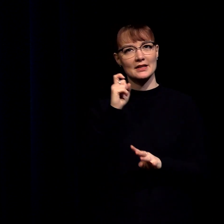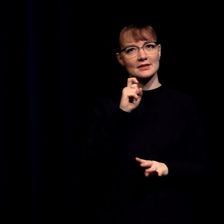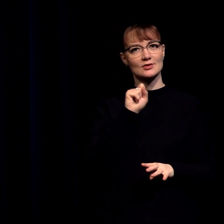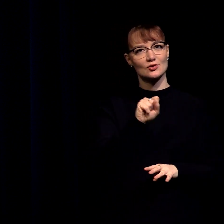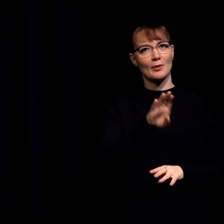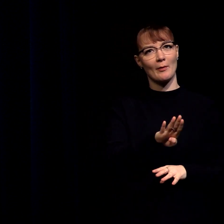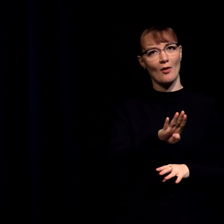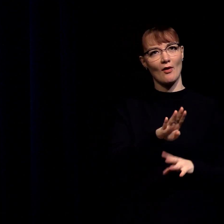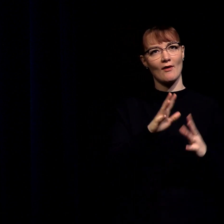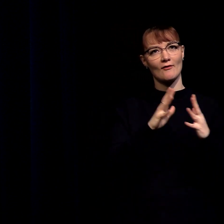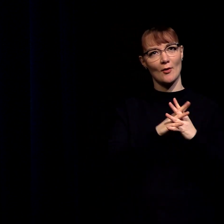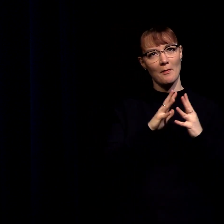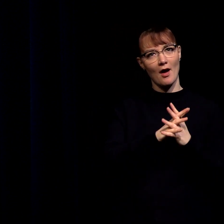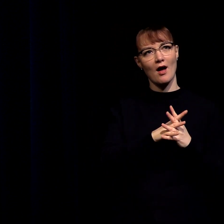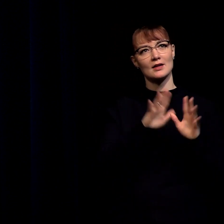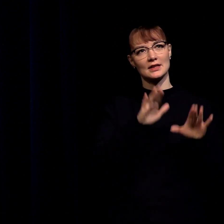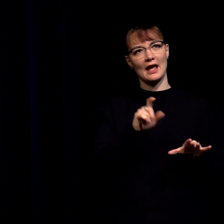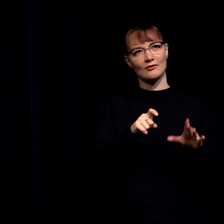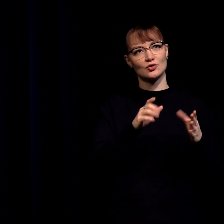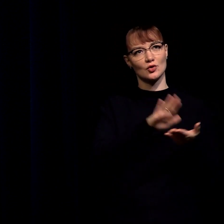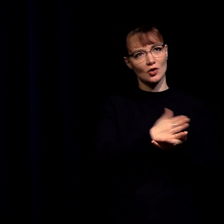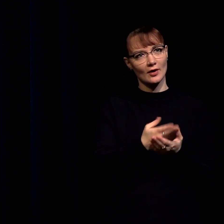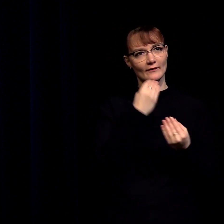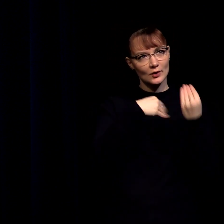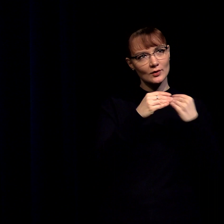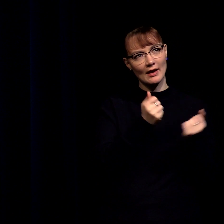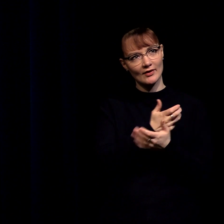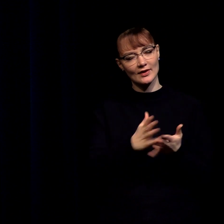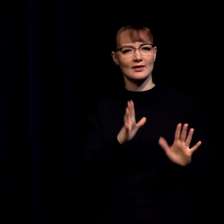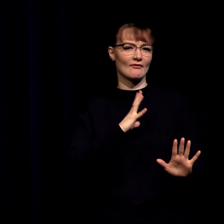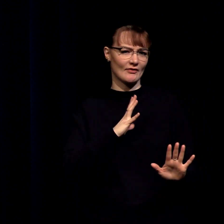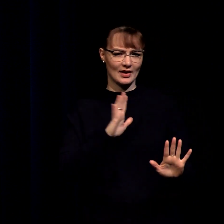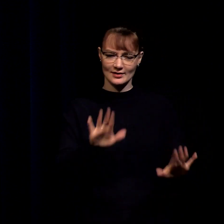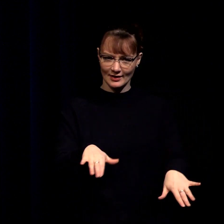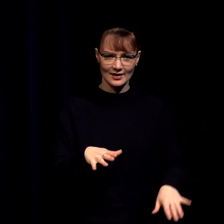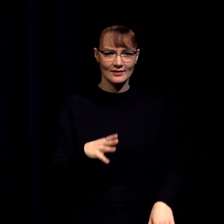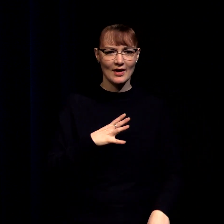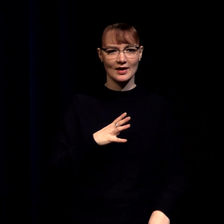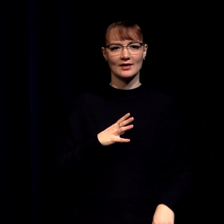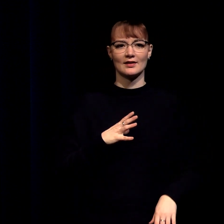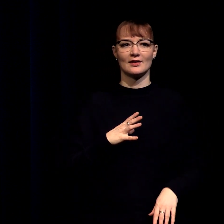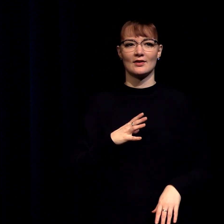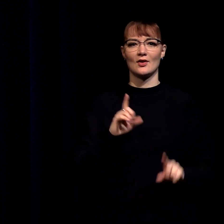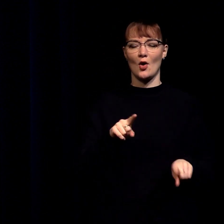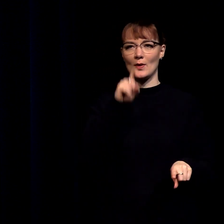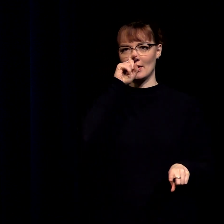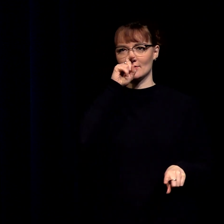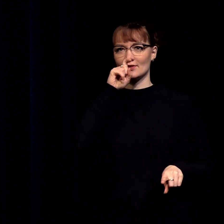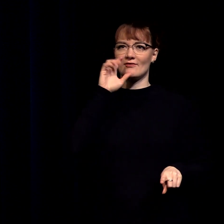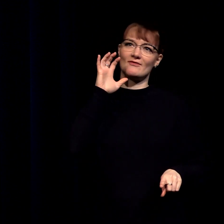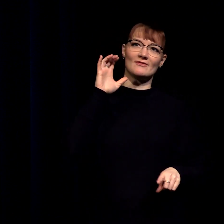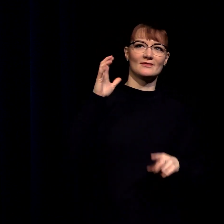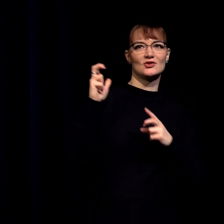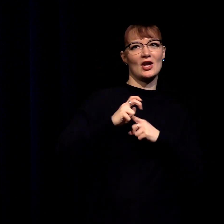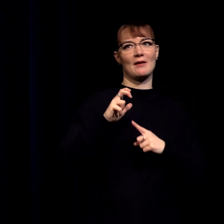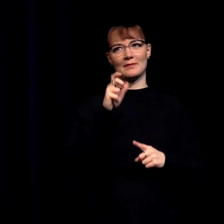all the food ready the wings ready. Just all I gotta say is fly Eagles Fly, Fly Eagles fly, right. Thank you, Brian. least